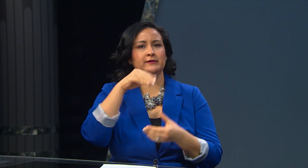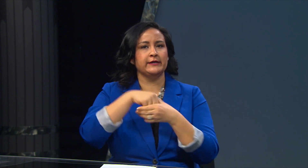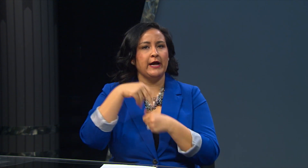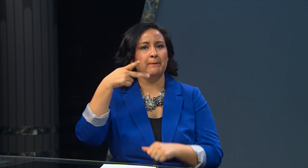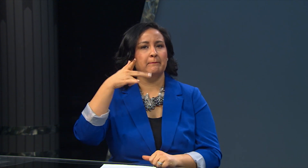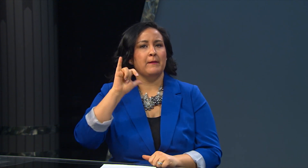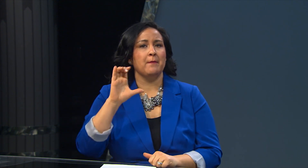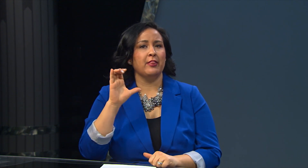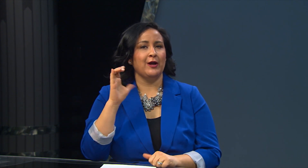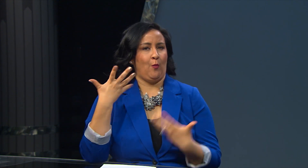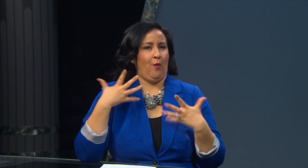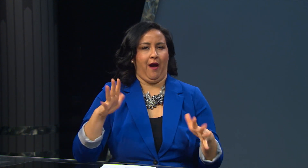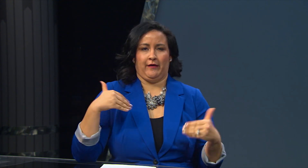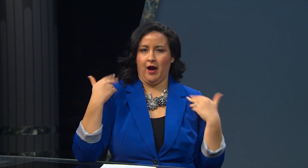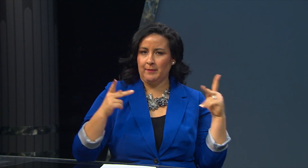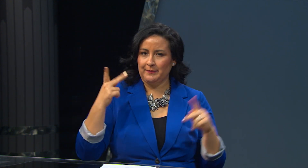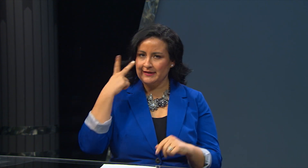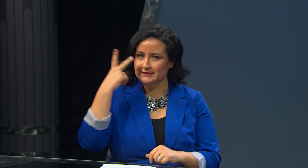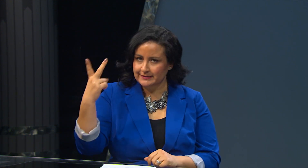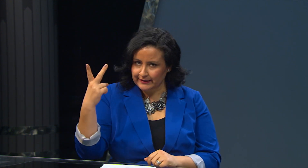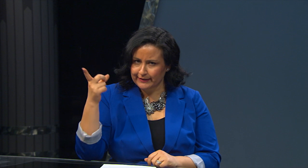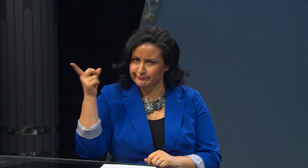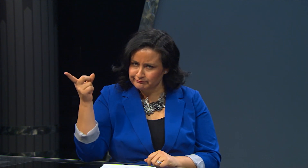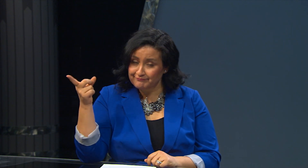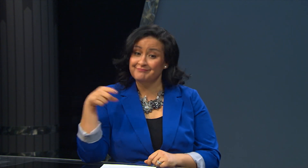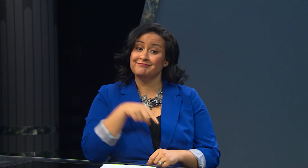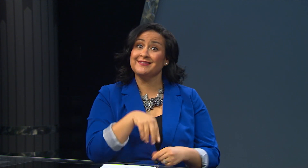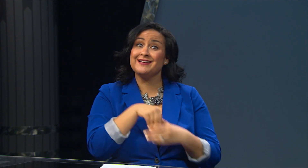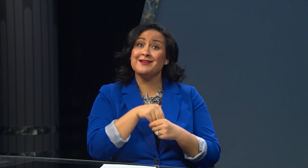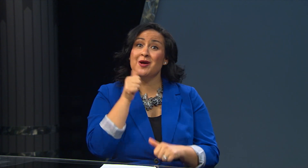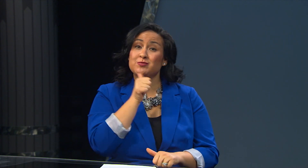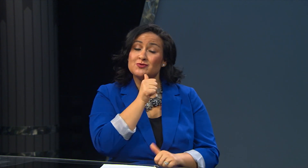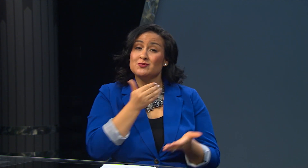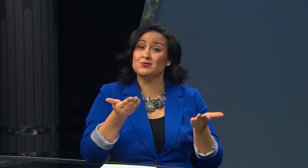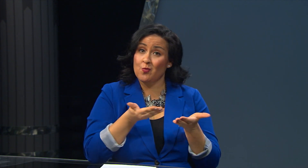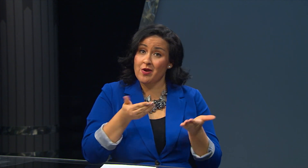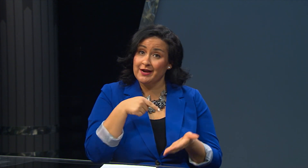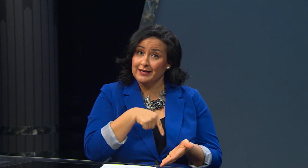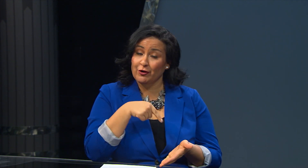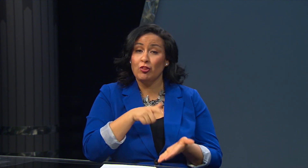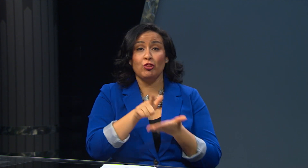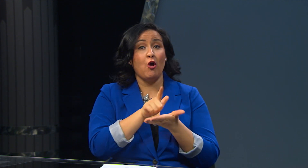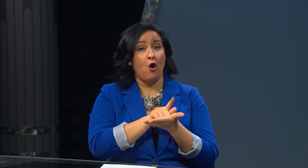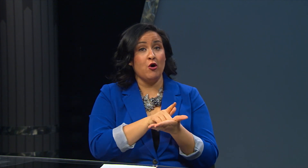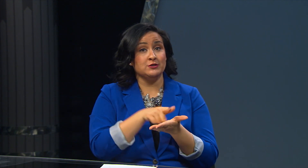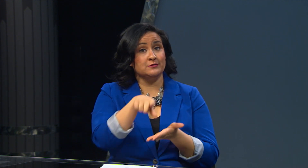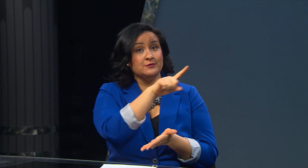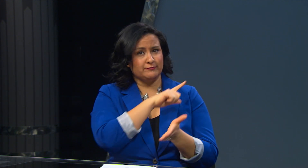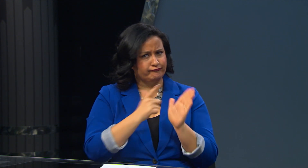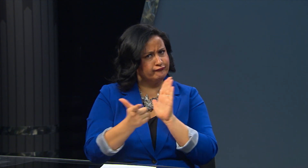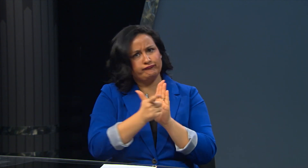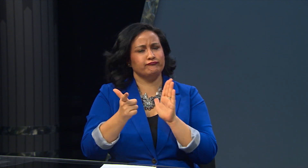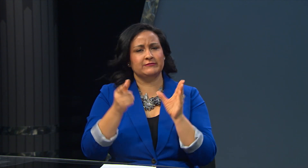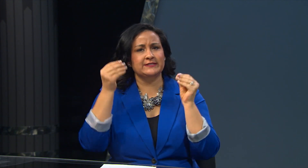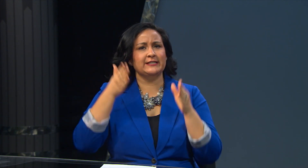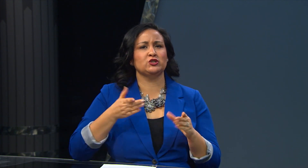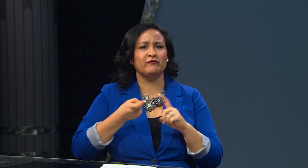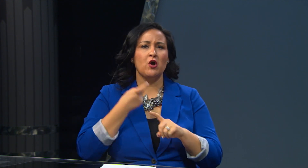MADE IT ILLEGAL TO SUPPORT ANY GAY RIGHTS IN THE PUBLIC EYE BECAUSE MINORS WOULD HAVE THE POTENTIAL TO SEE IT.